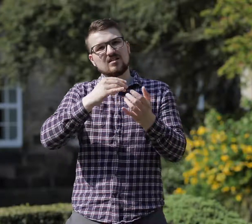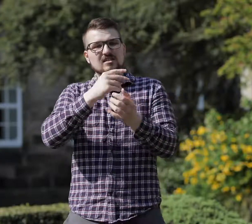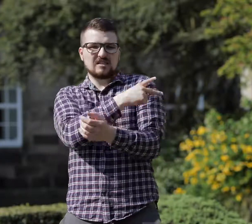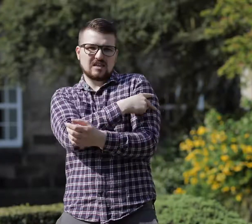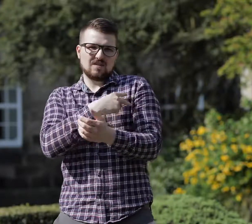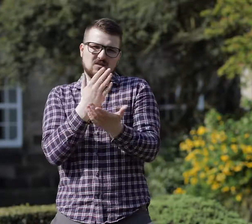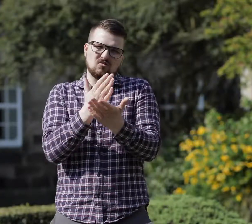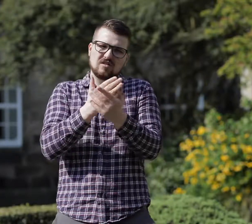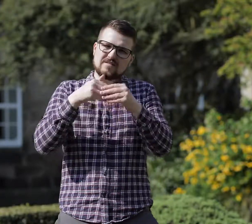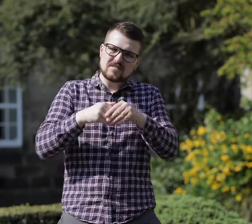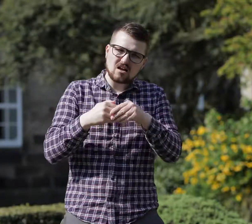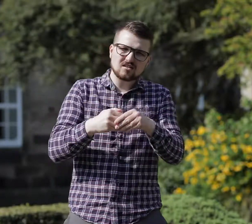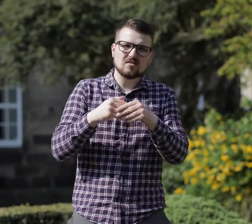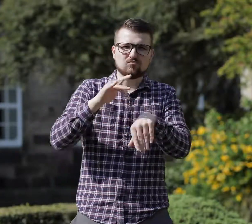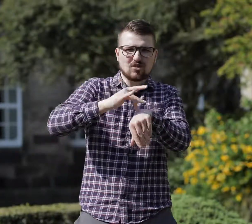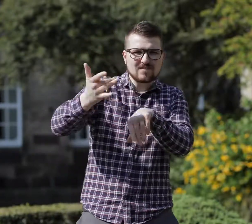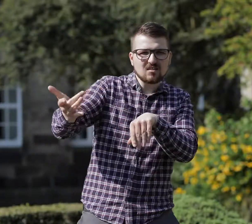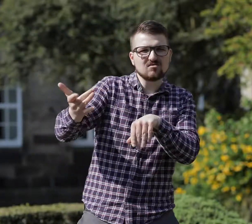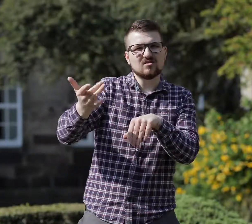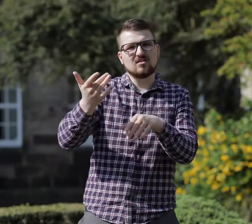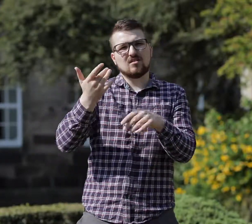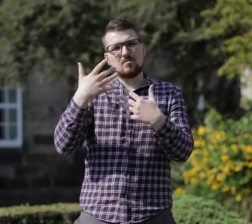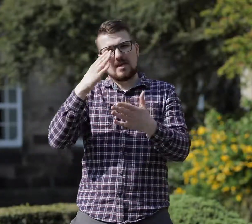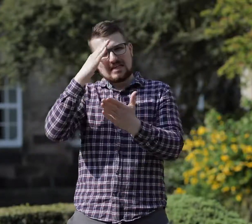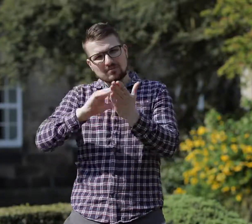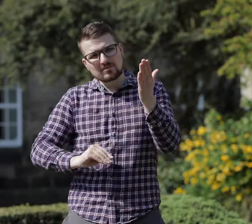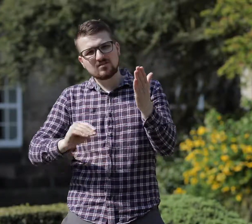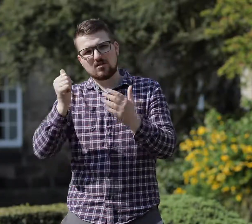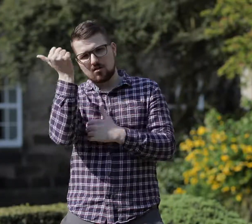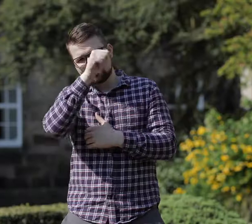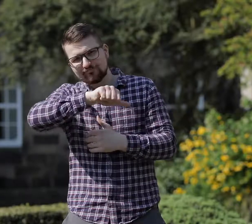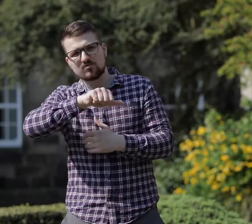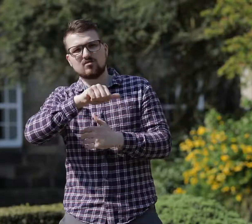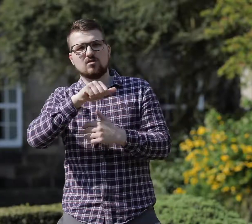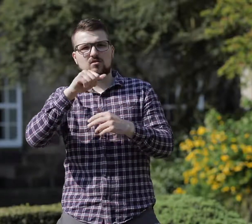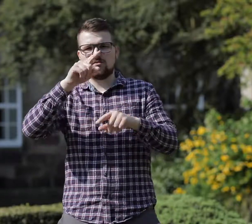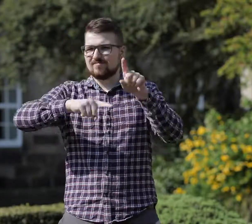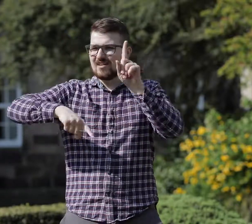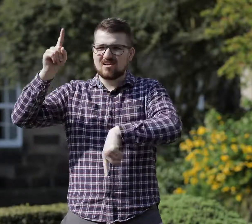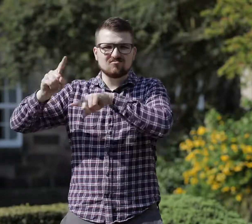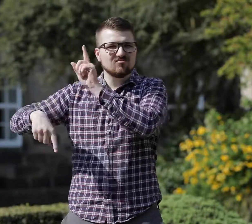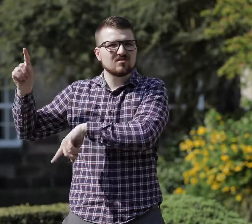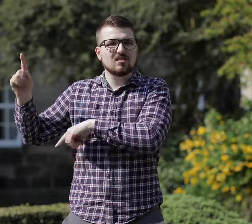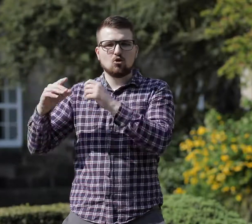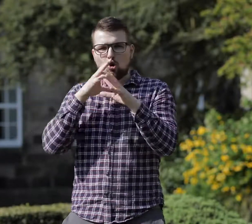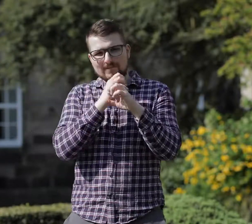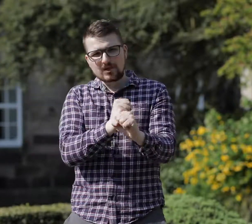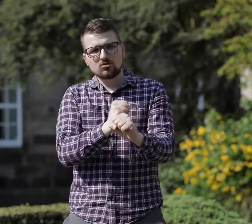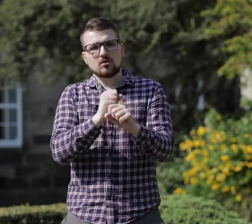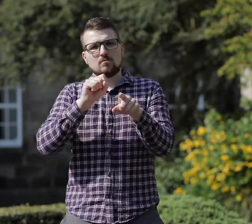The disability services' staff are really friendly. They're very professional, and they've got lots of experience in various areas.